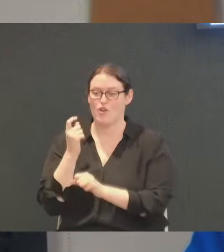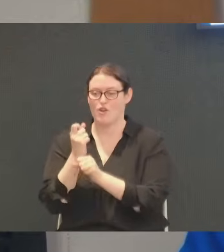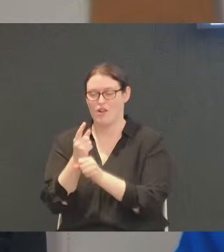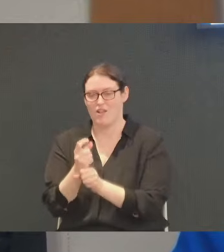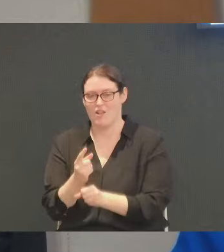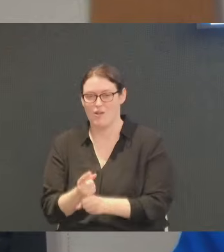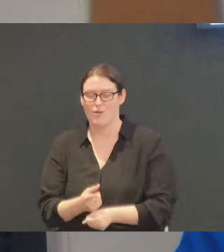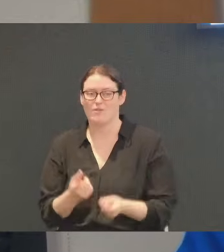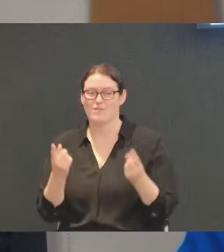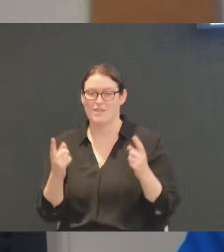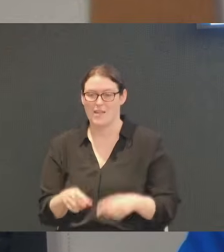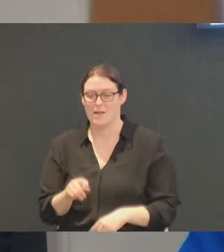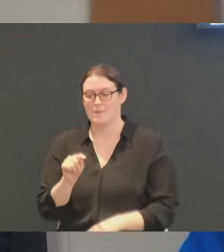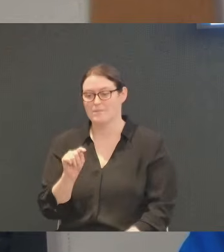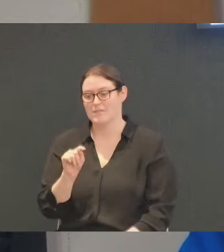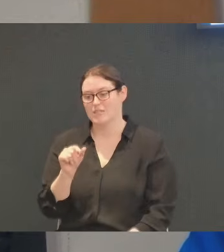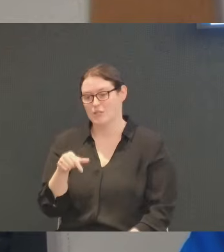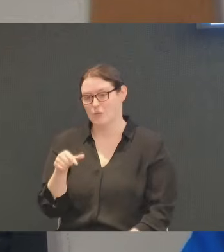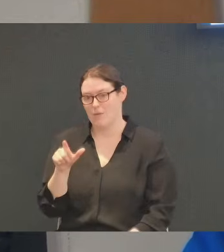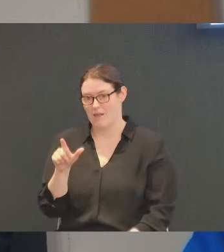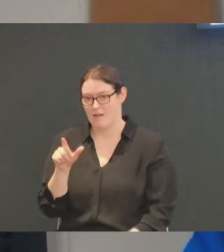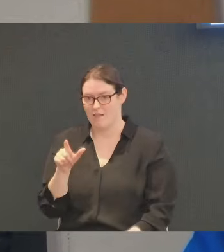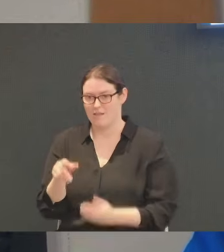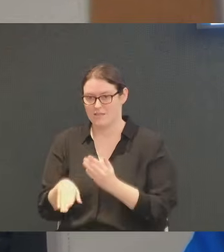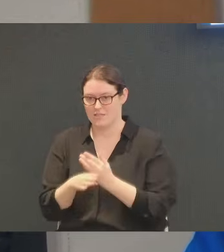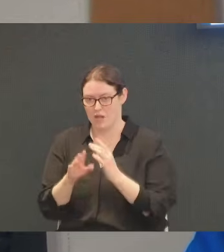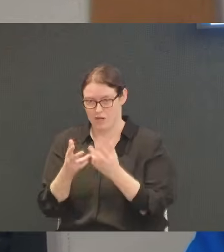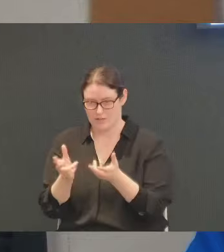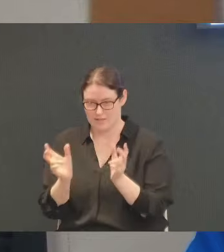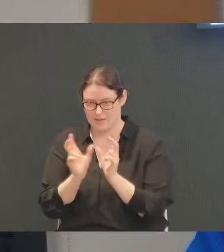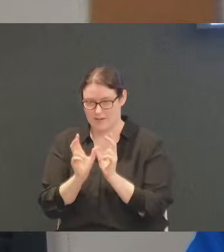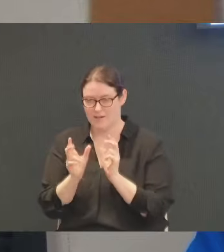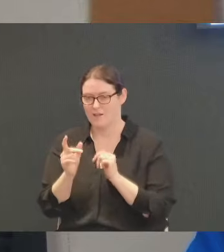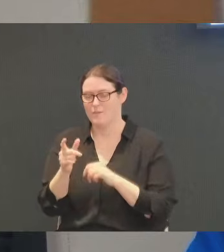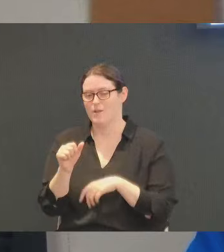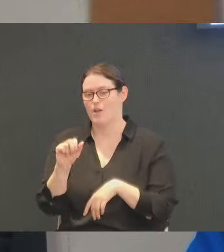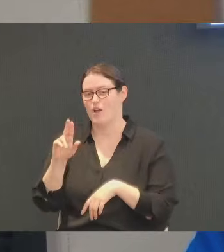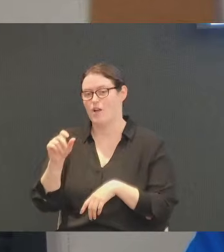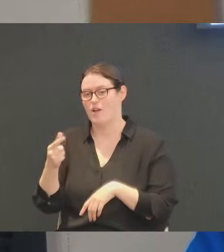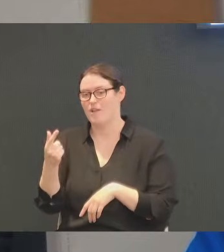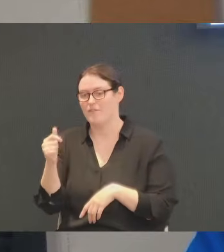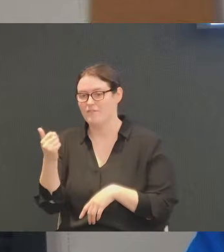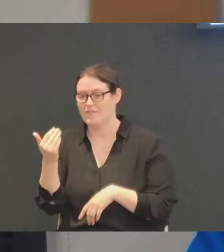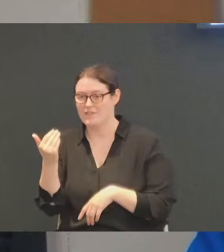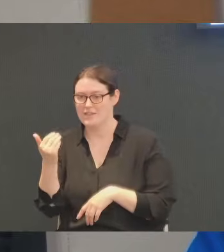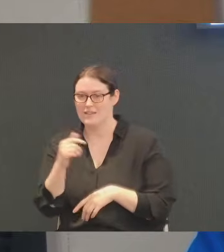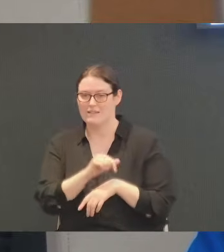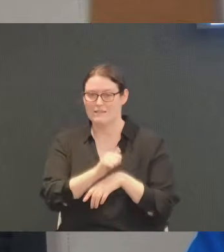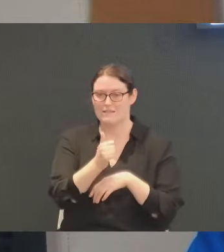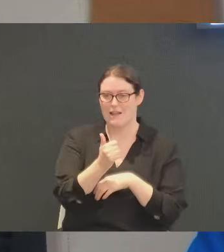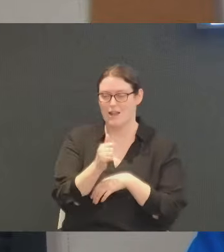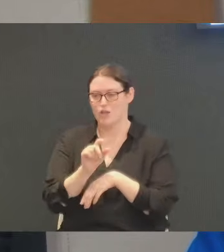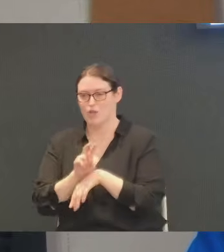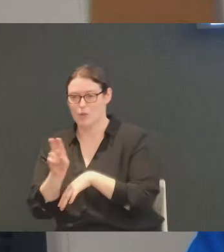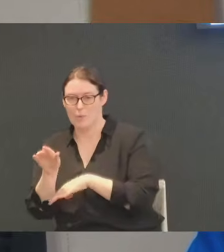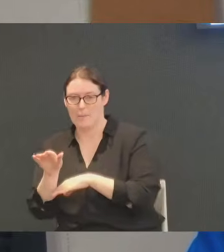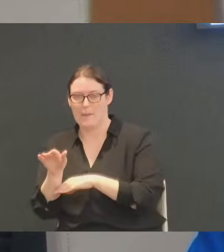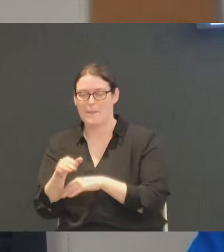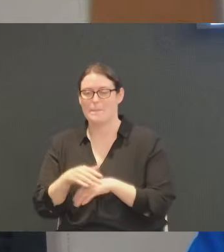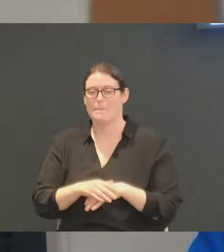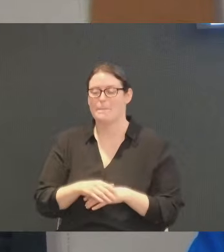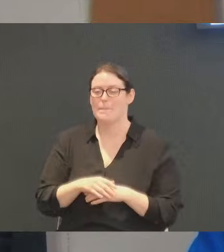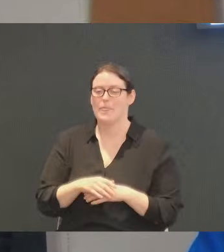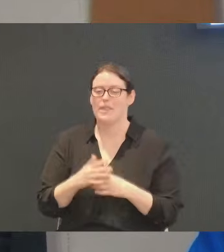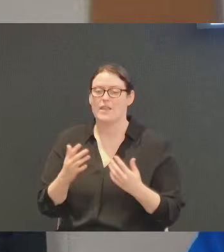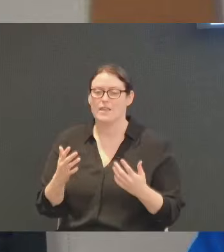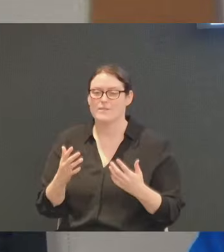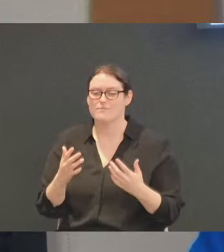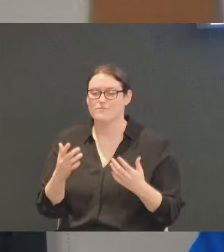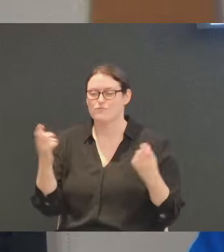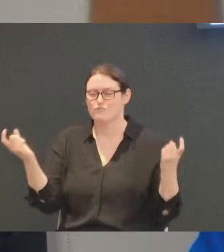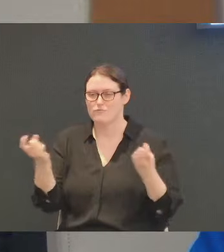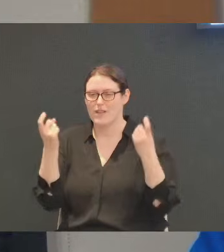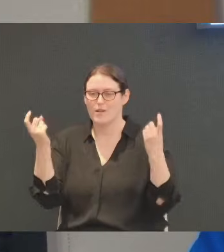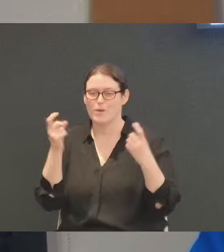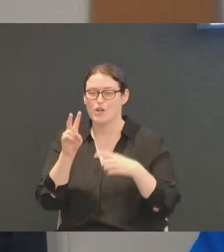take place at TQO Stadium. It's August 15th, 10:00 a.m. to 2:00 p.m. and be as they celebrate 250,